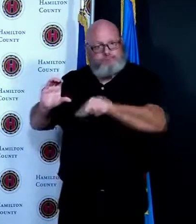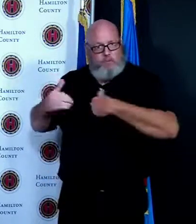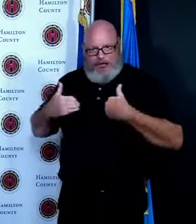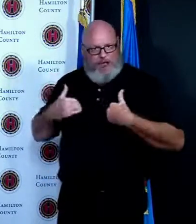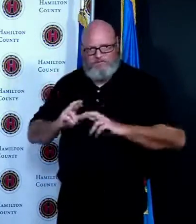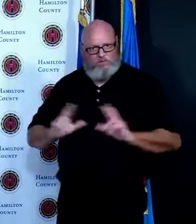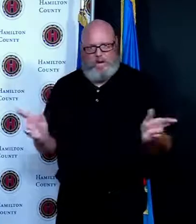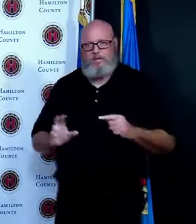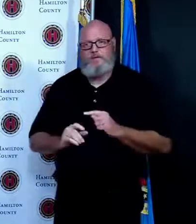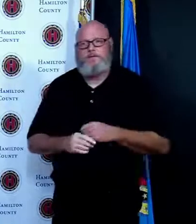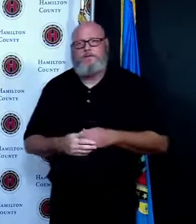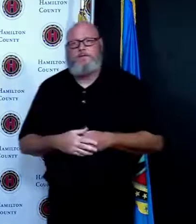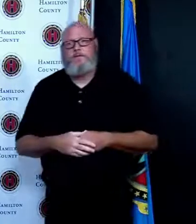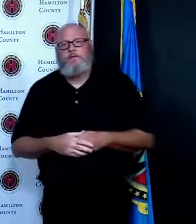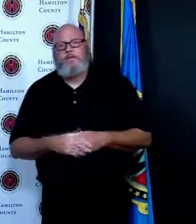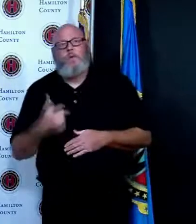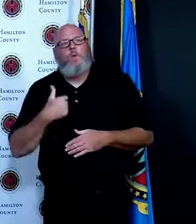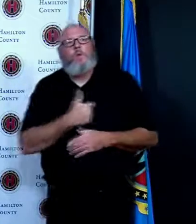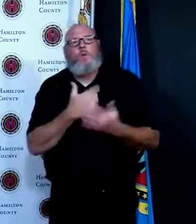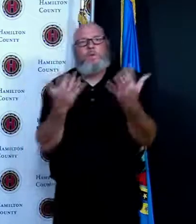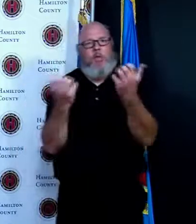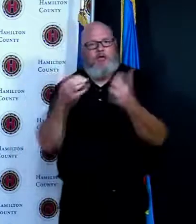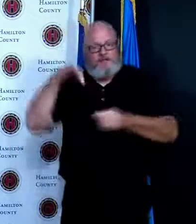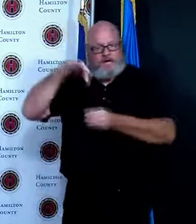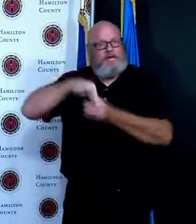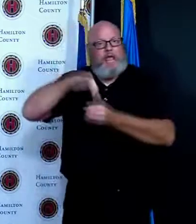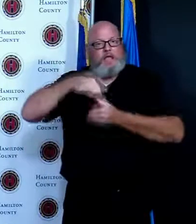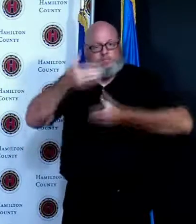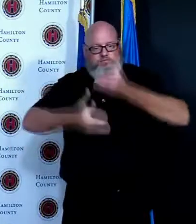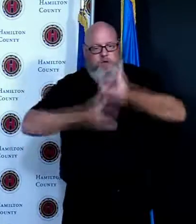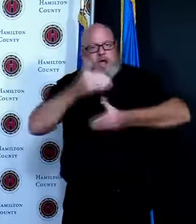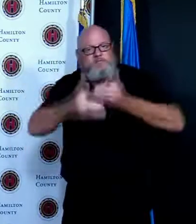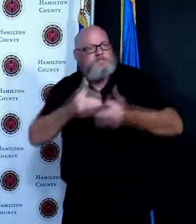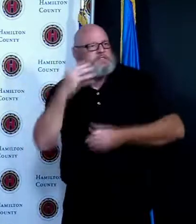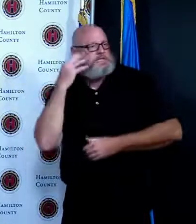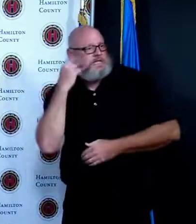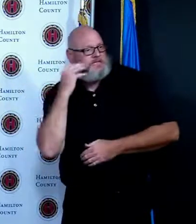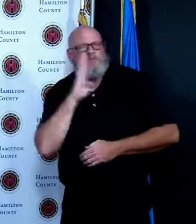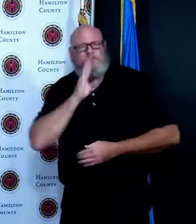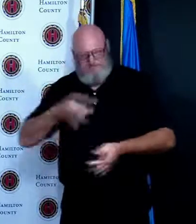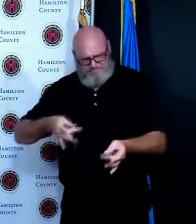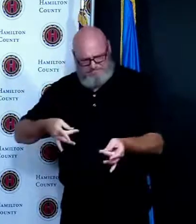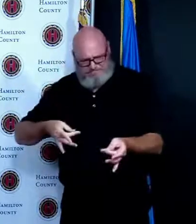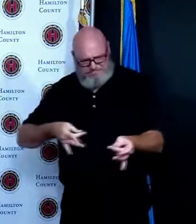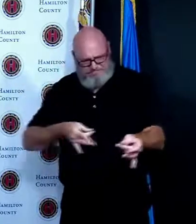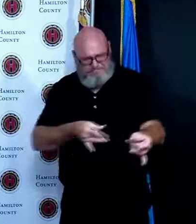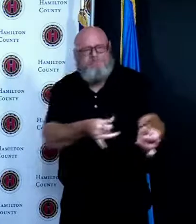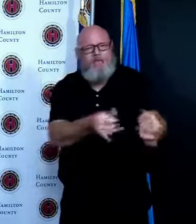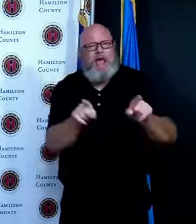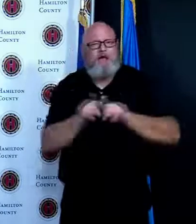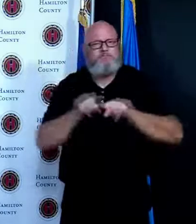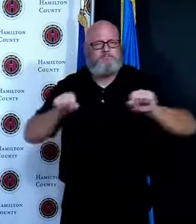as possible for the people throughout Hamilton County so that is the end of my my commentary